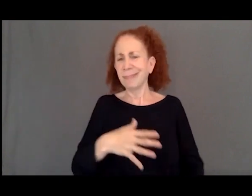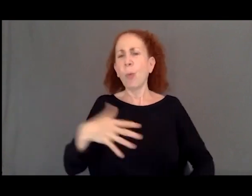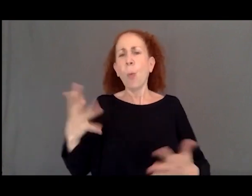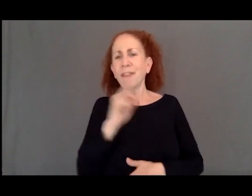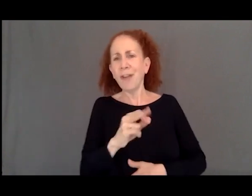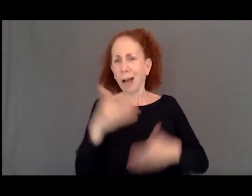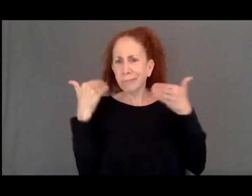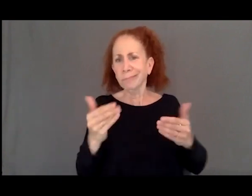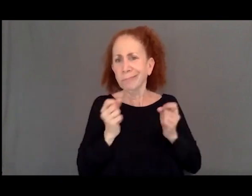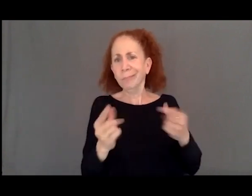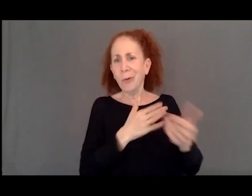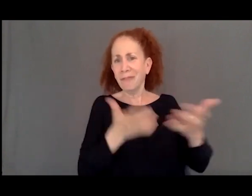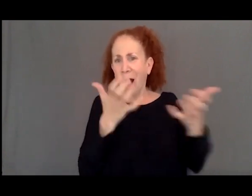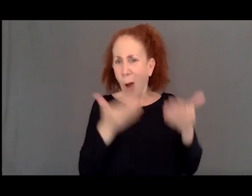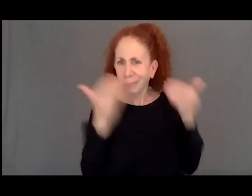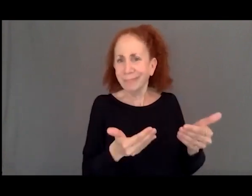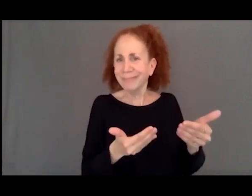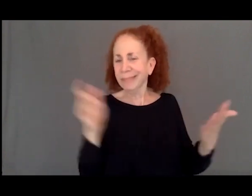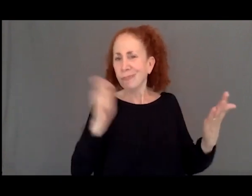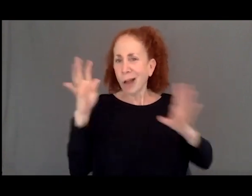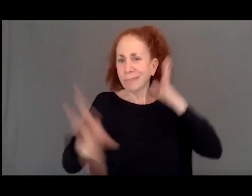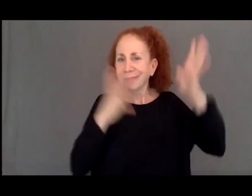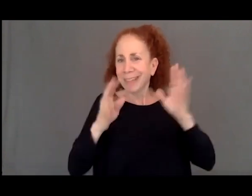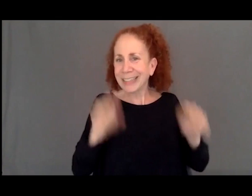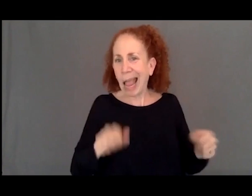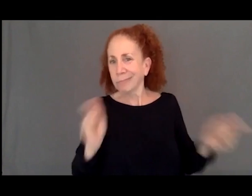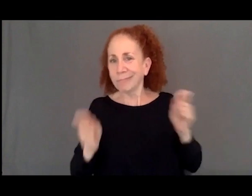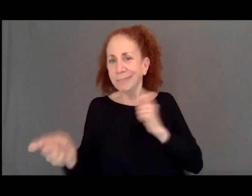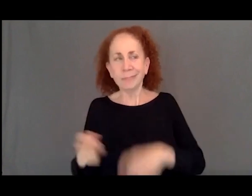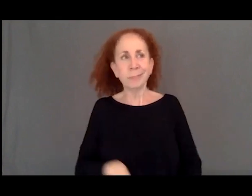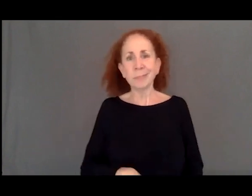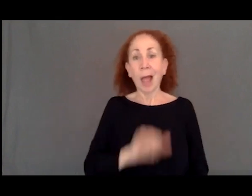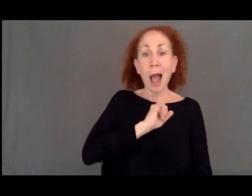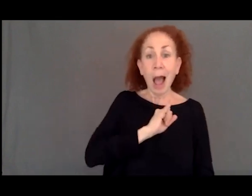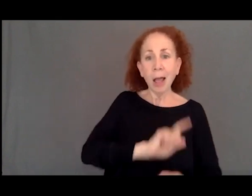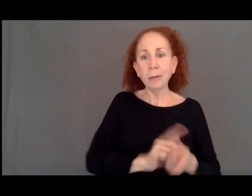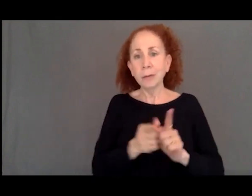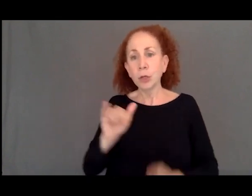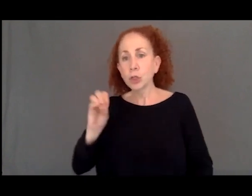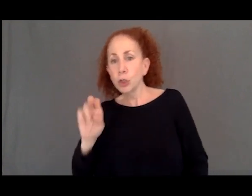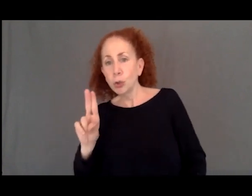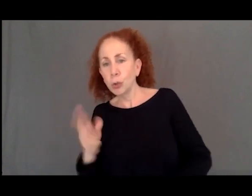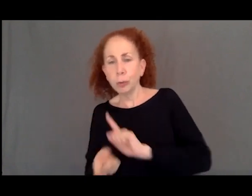And I just give in to these impulses. And I say, well, now he's the I, but maybe he should be you. Maybe it should be we.